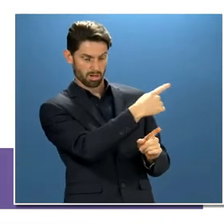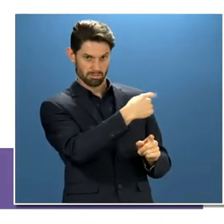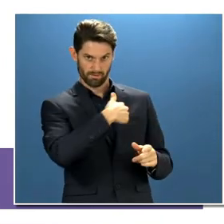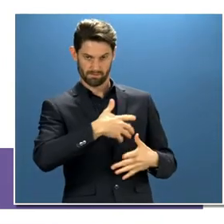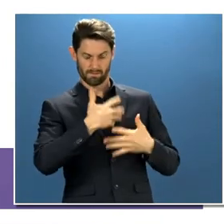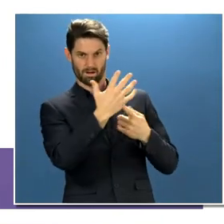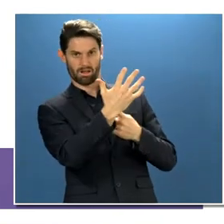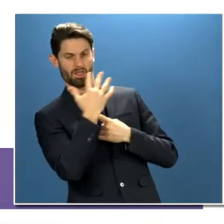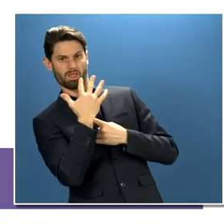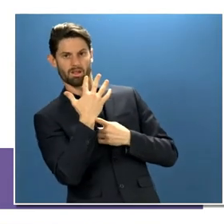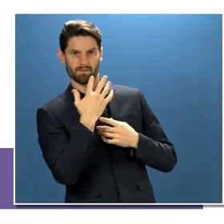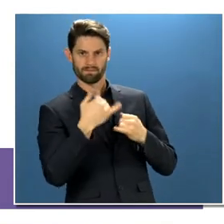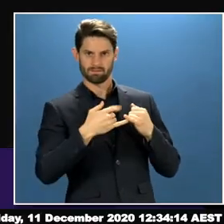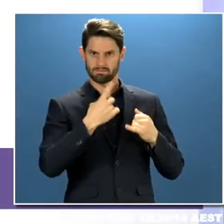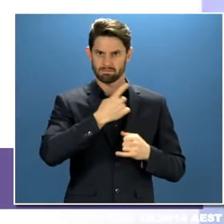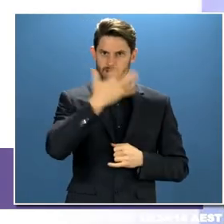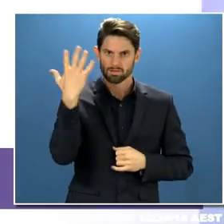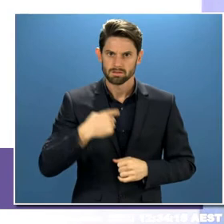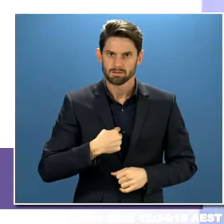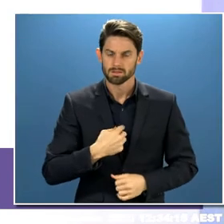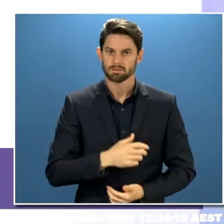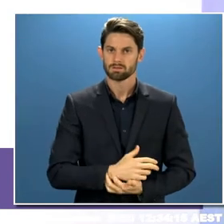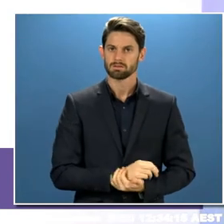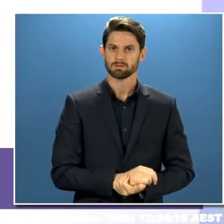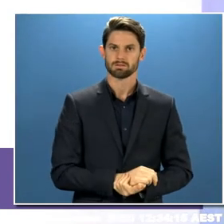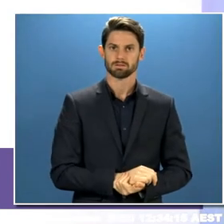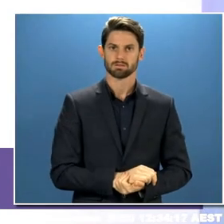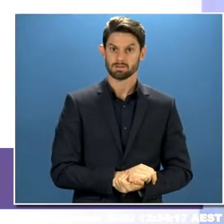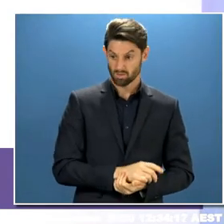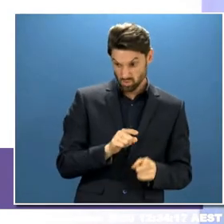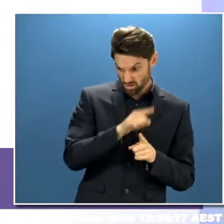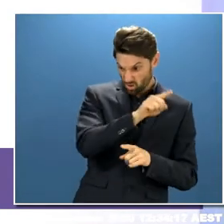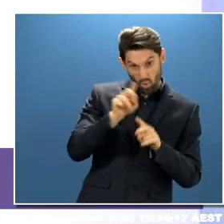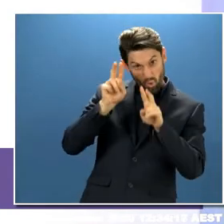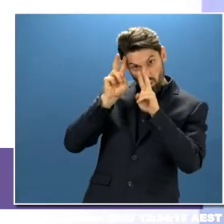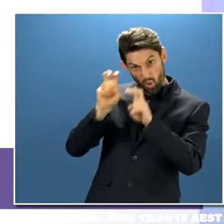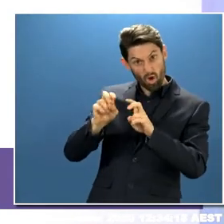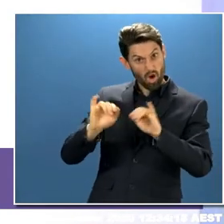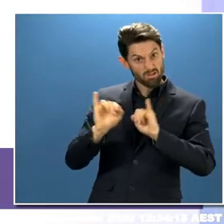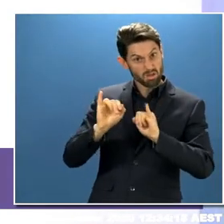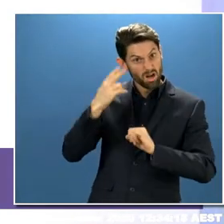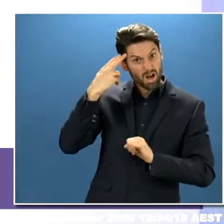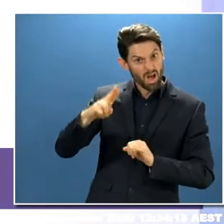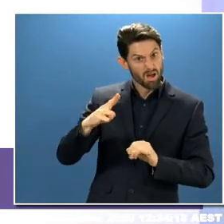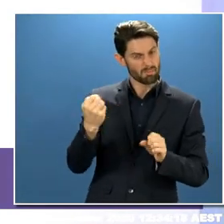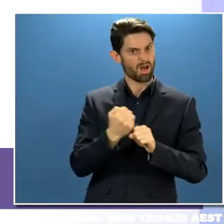and embarrassing too. She called you names, didn't she? Yes. And that made you feel really ---